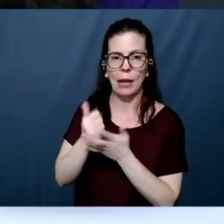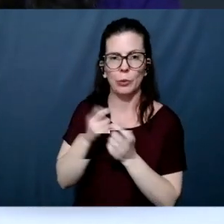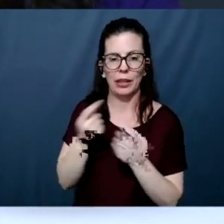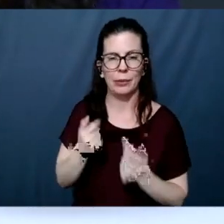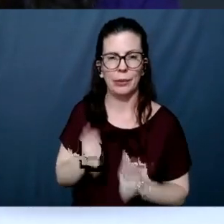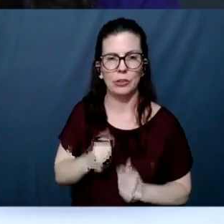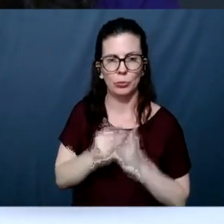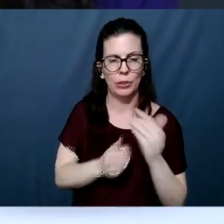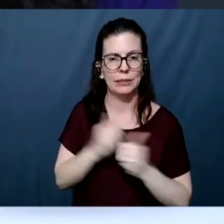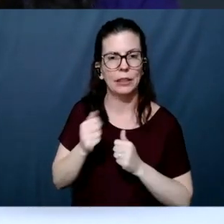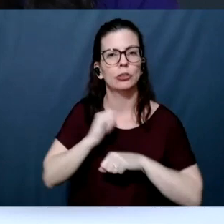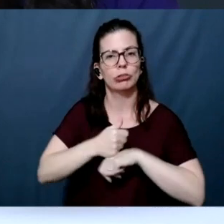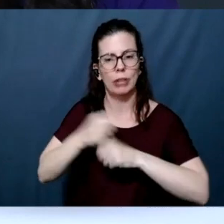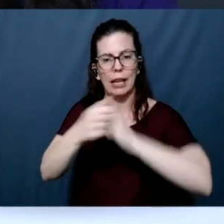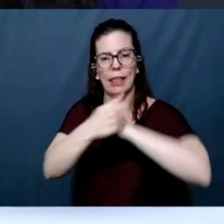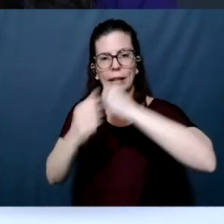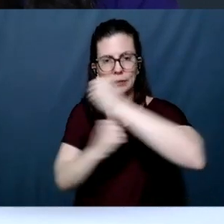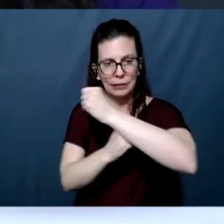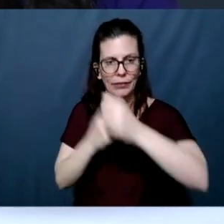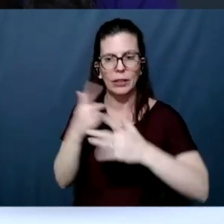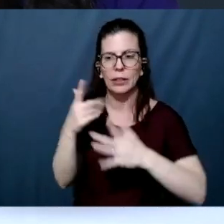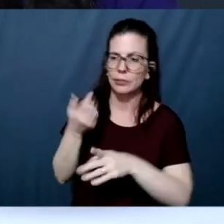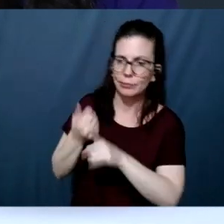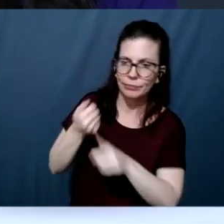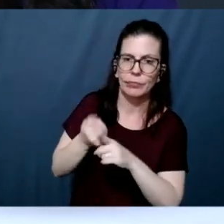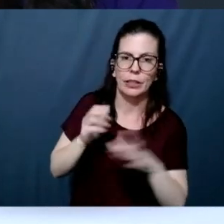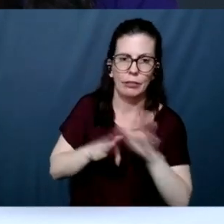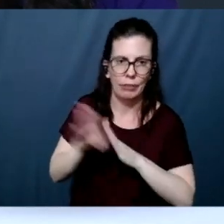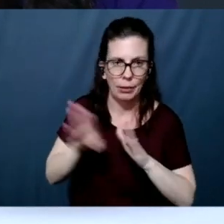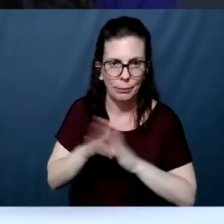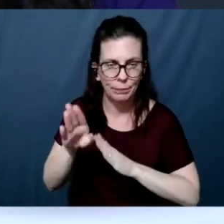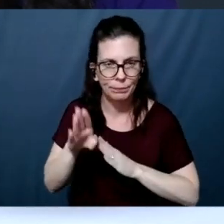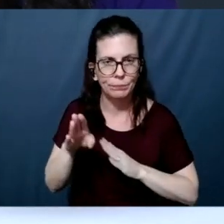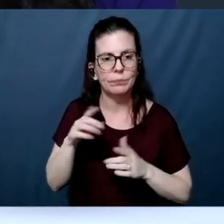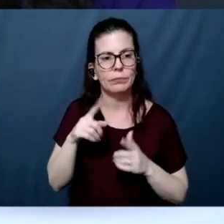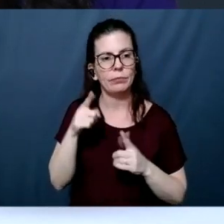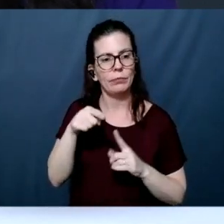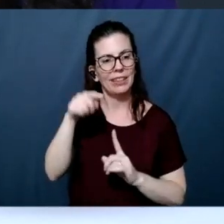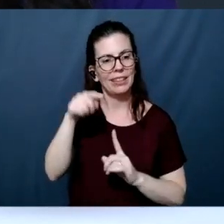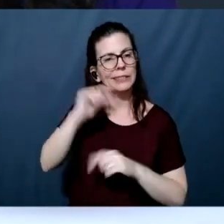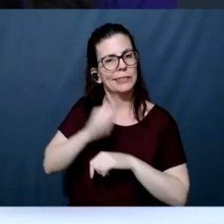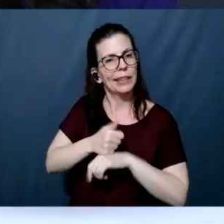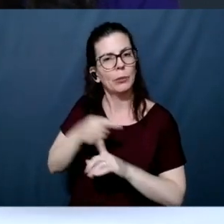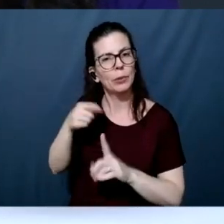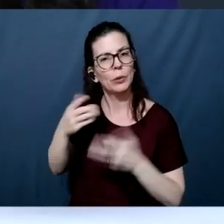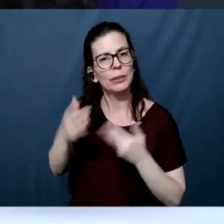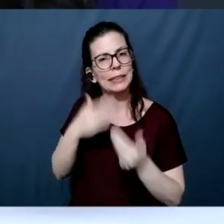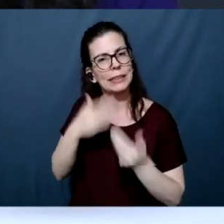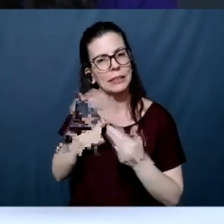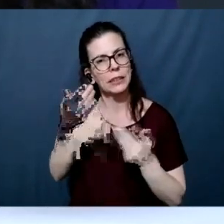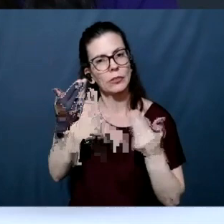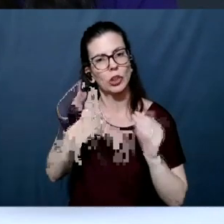The customers are doing their own development and it's opinionated in a way that makes it easy for them to put the code components where they need to,